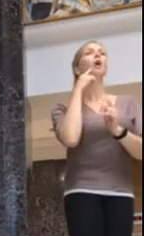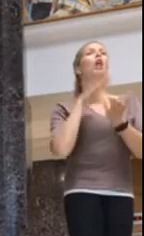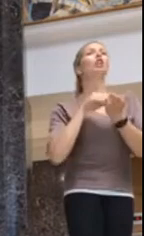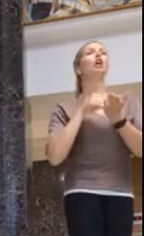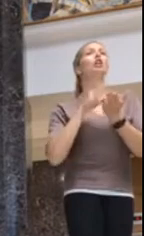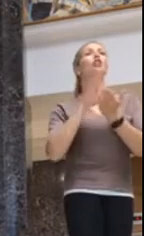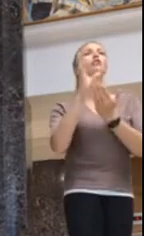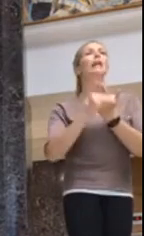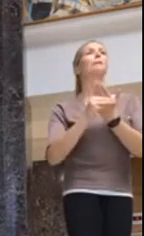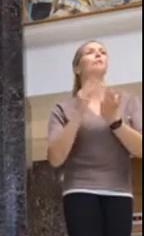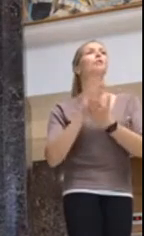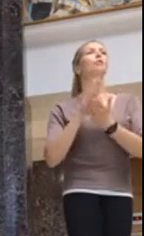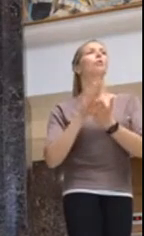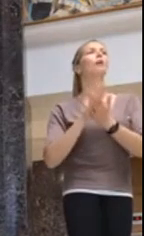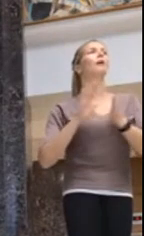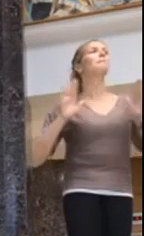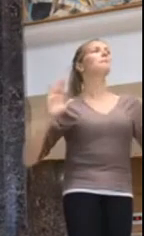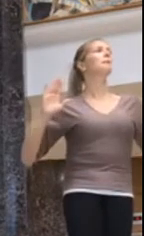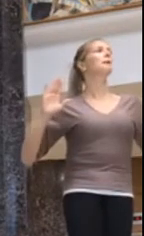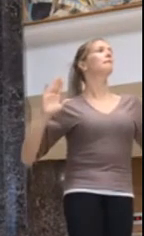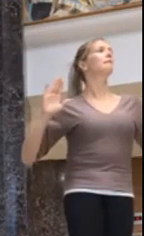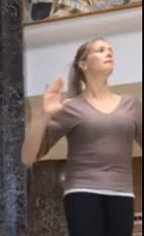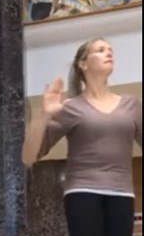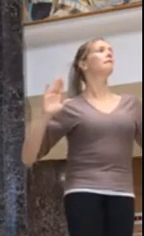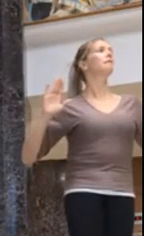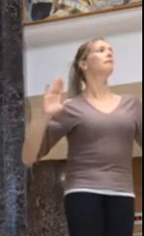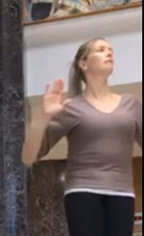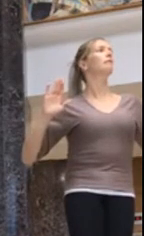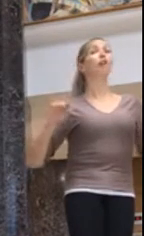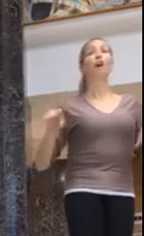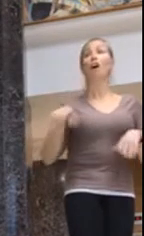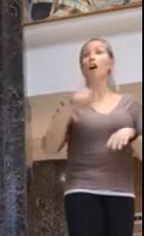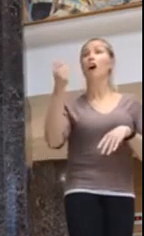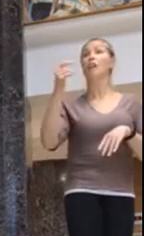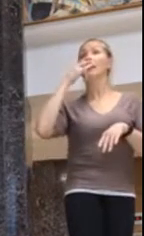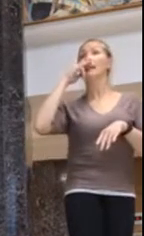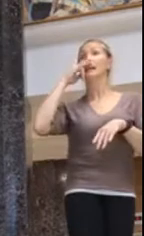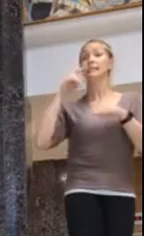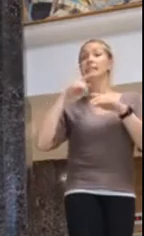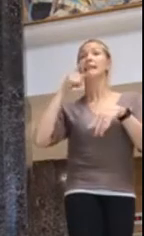While all the other children were being taught, my son sat in the